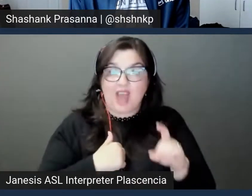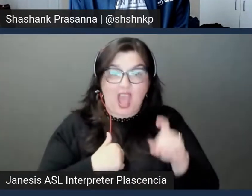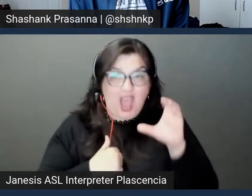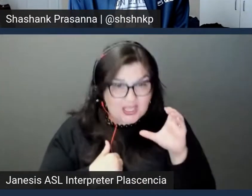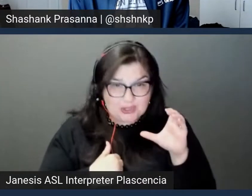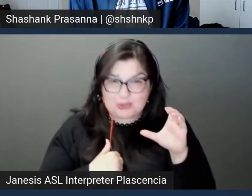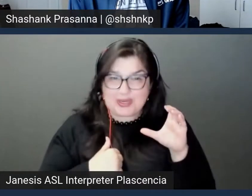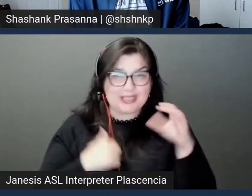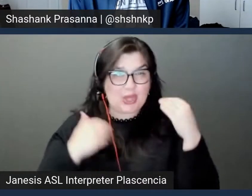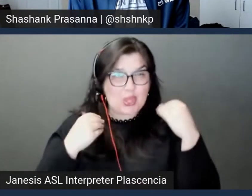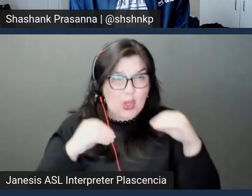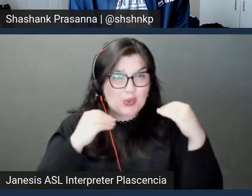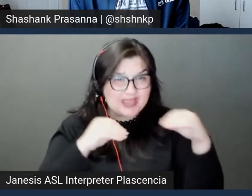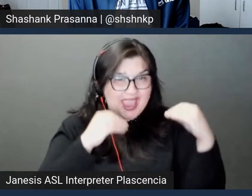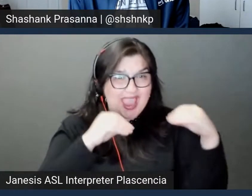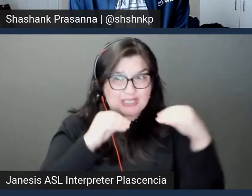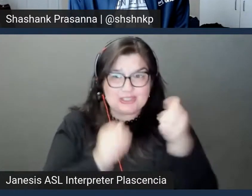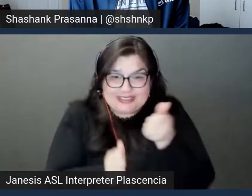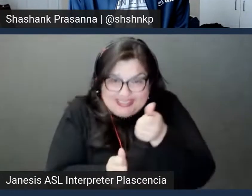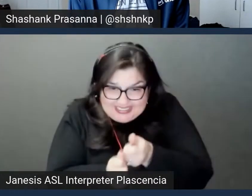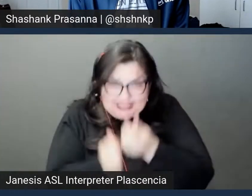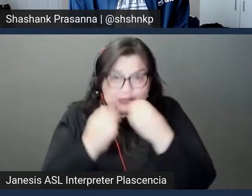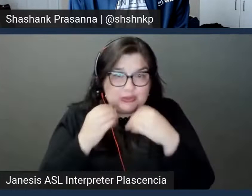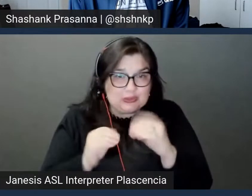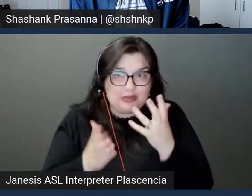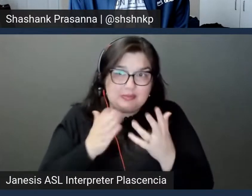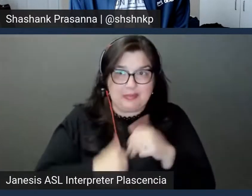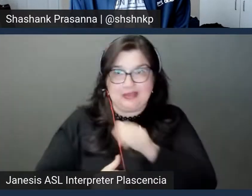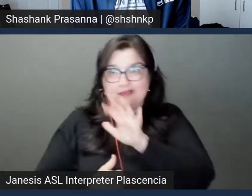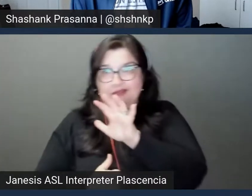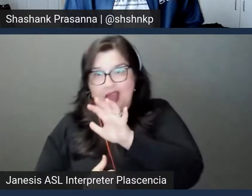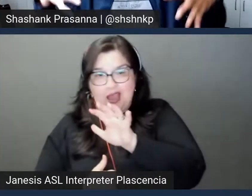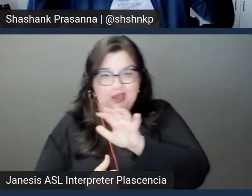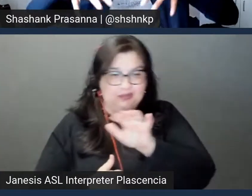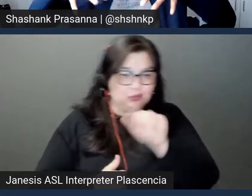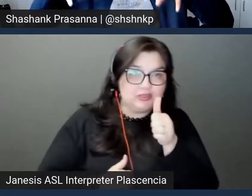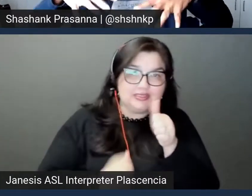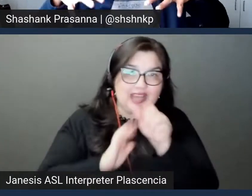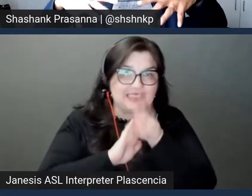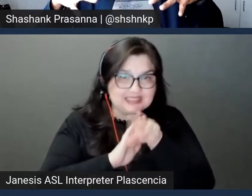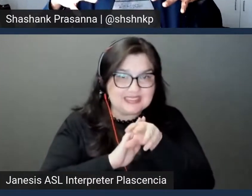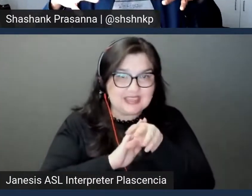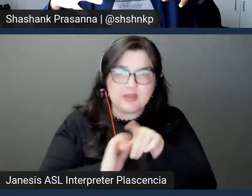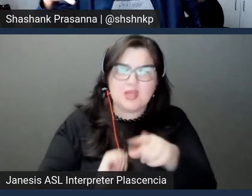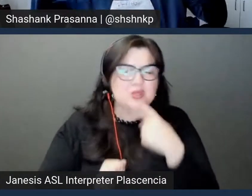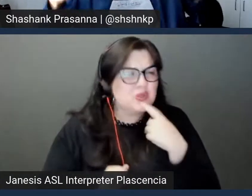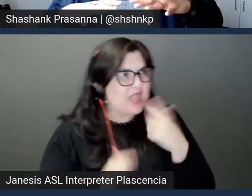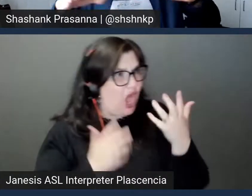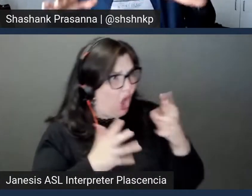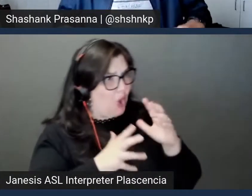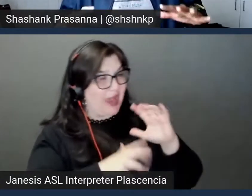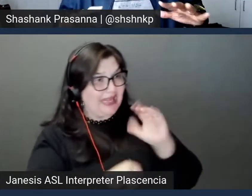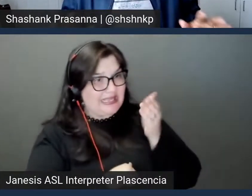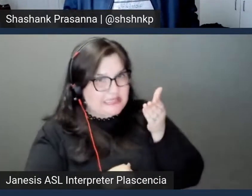and each store could have five to 10 cameras, right-- So these are existing setups, right, existing setups.